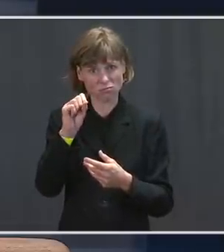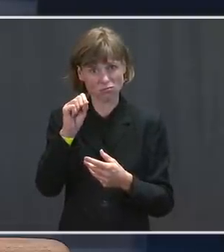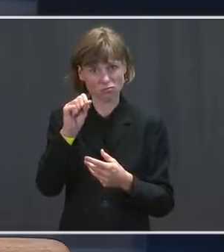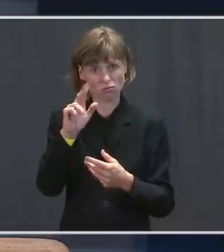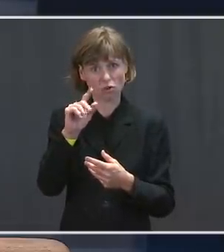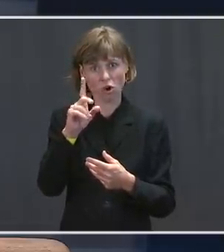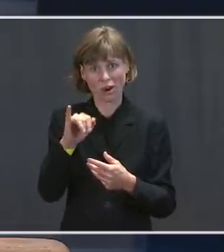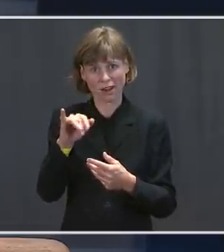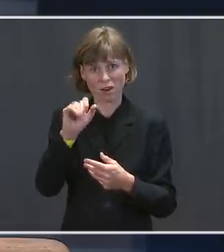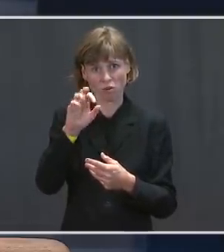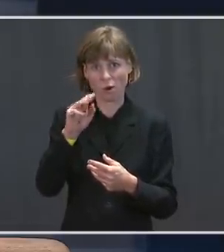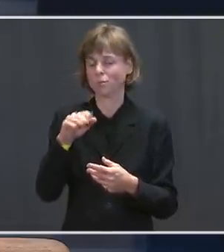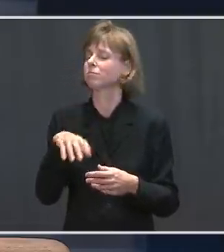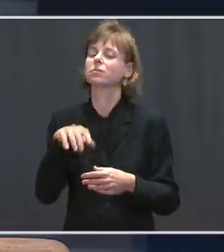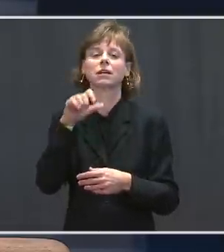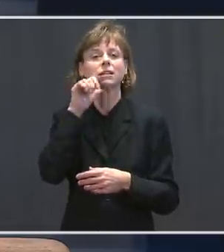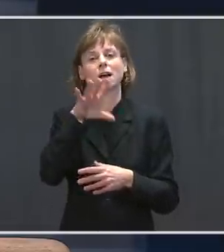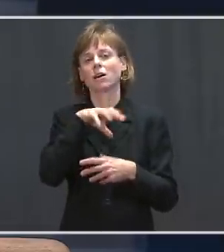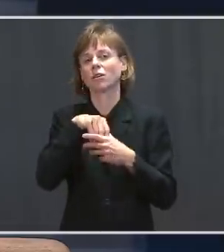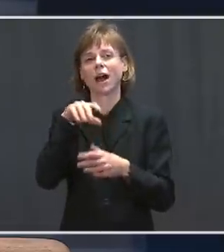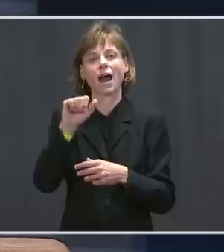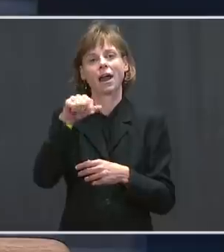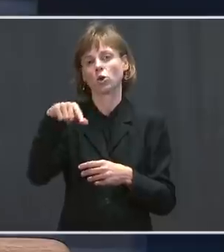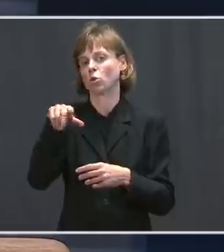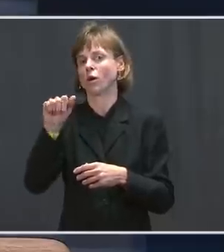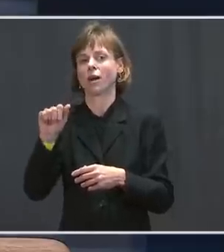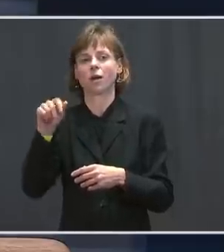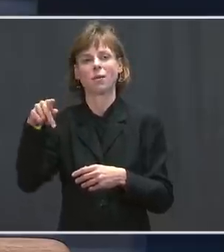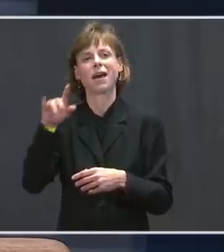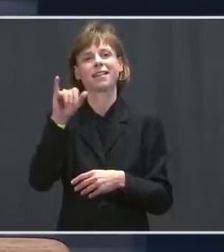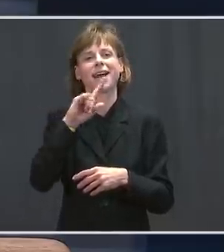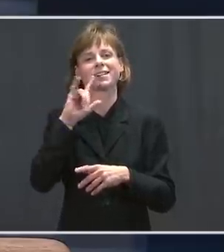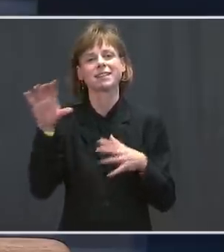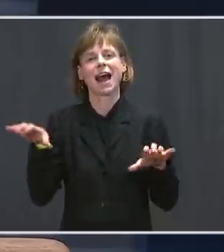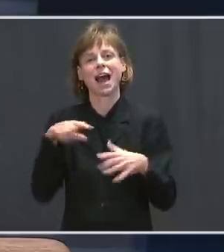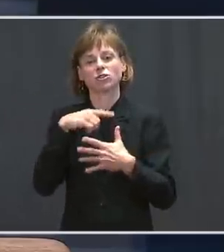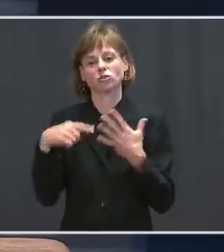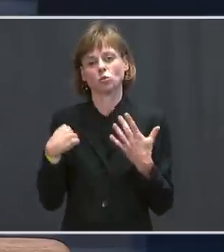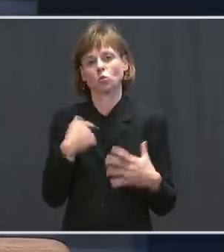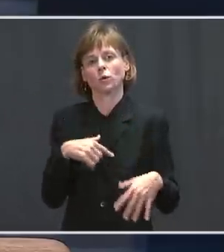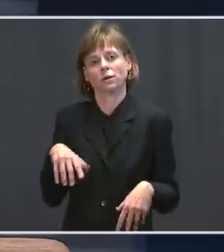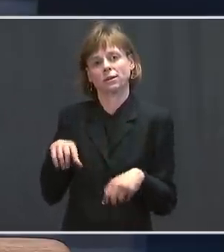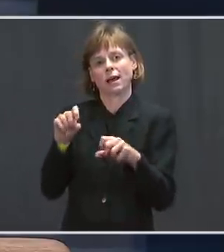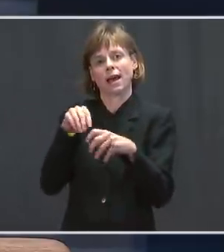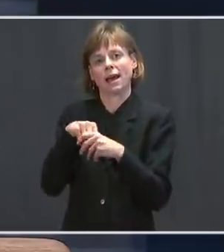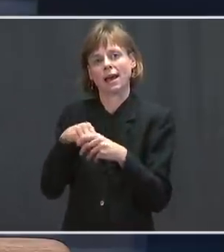to actions against AQAP, which are actions that we undertake in service of protecting the homeland